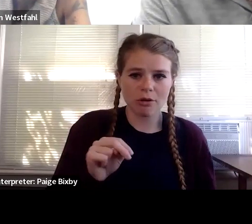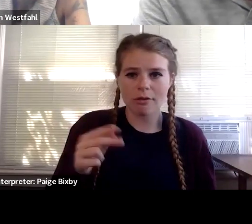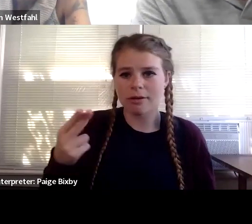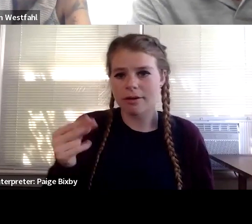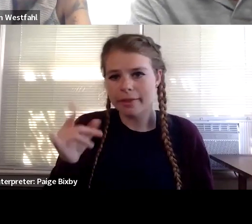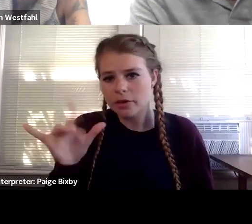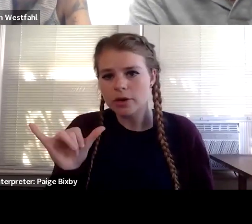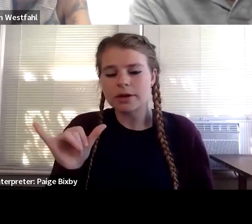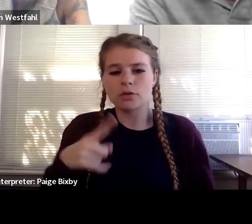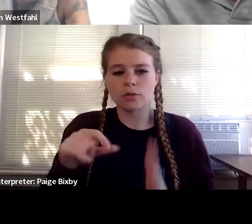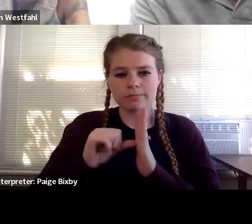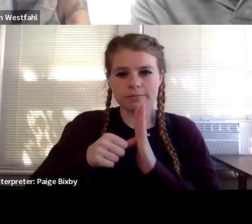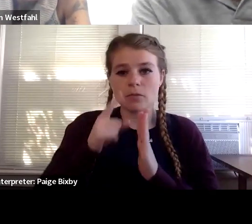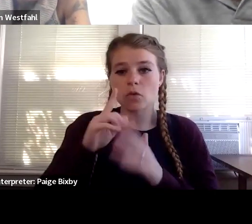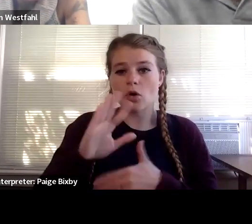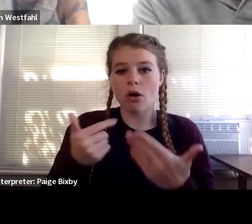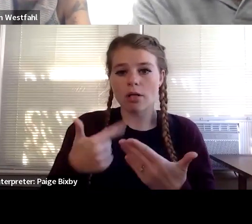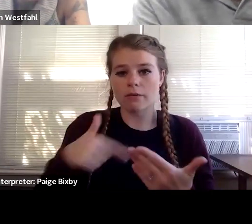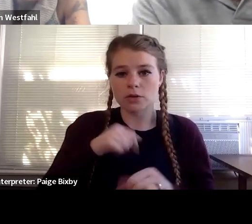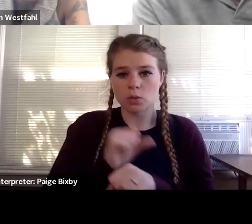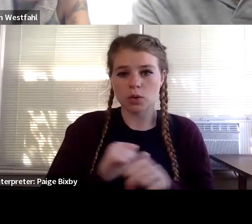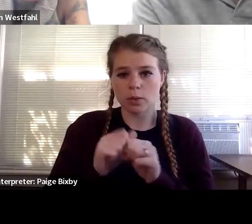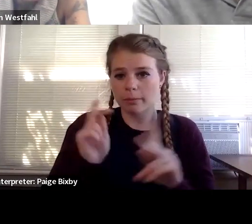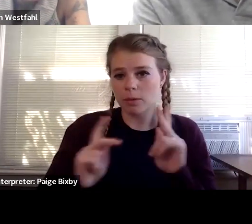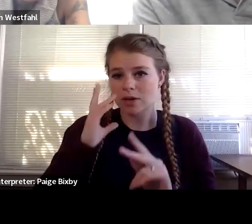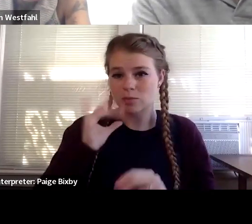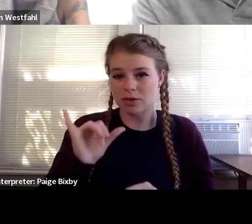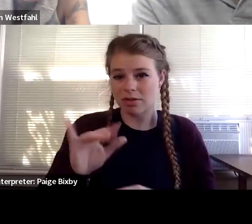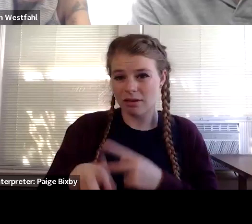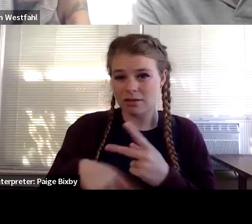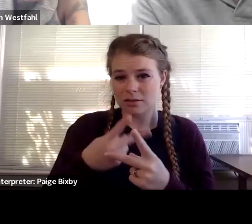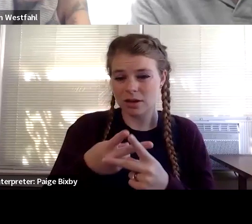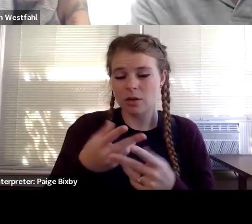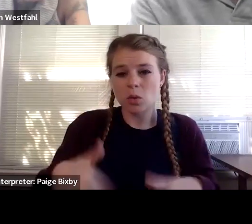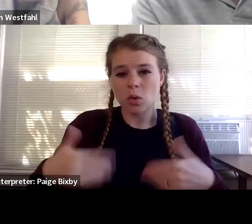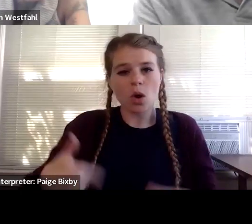for all of us who are working with people who may be experiencing these things, we actually have a lot of power to make a difference.